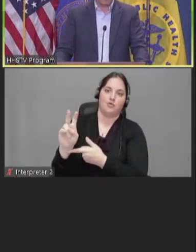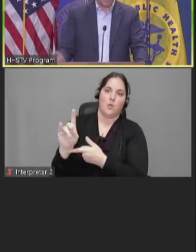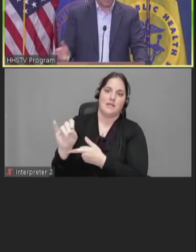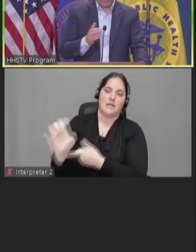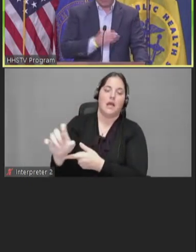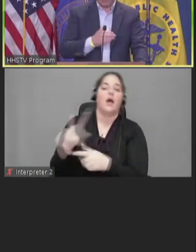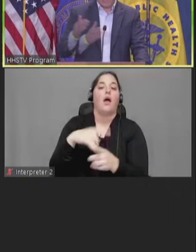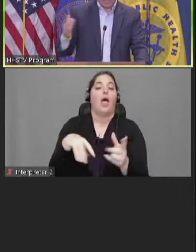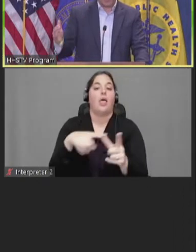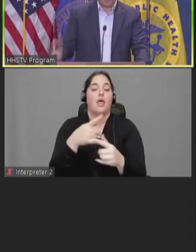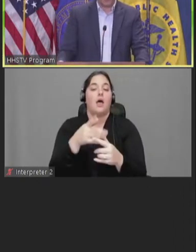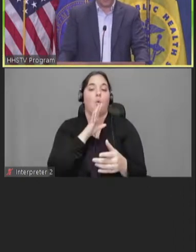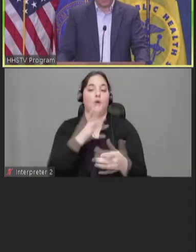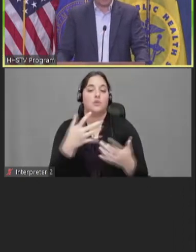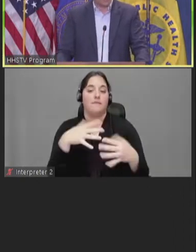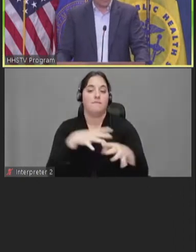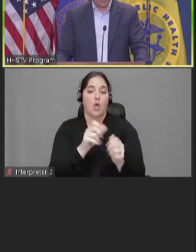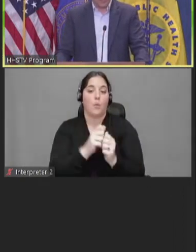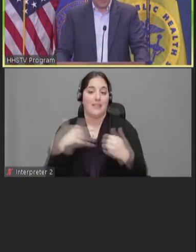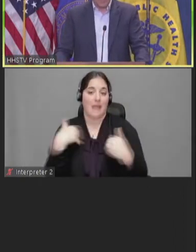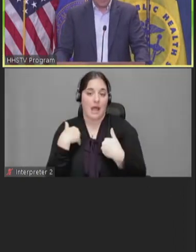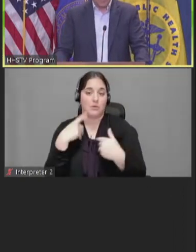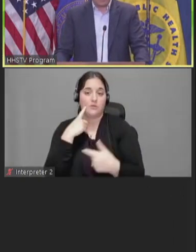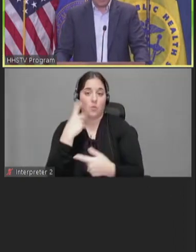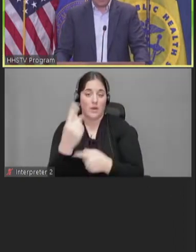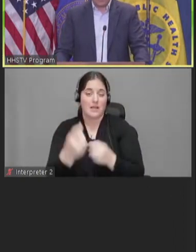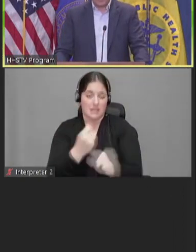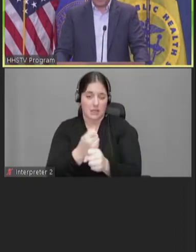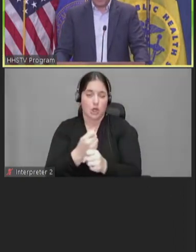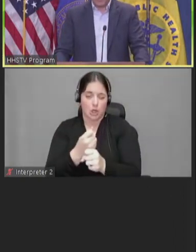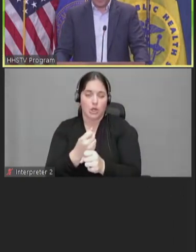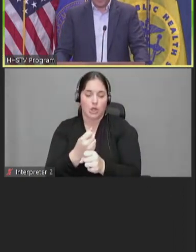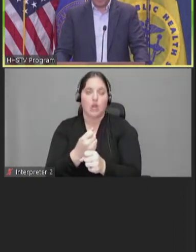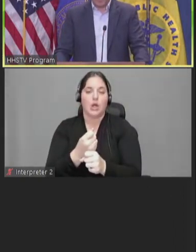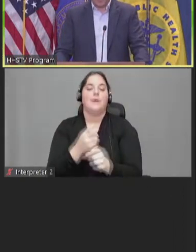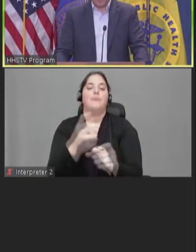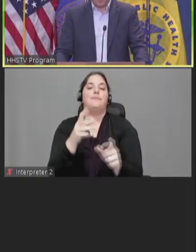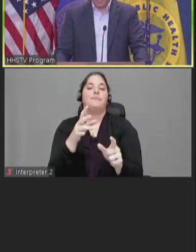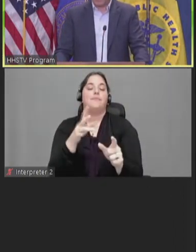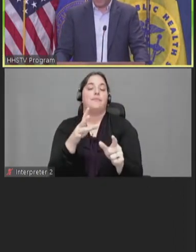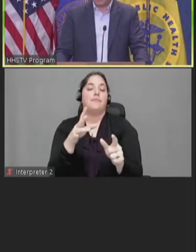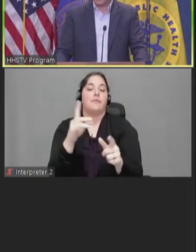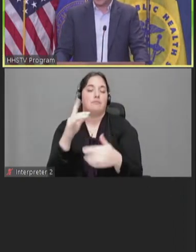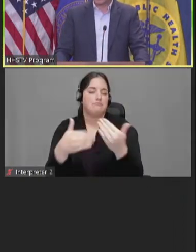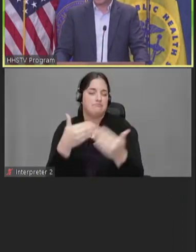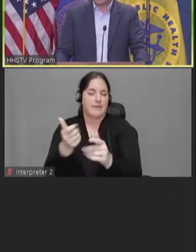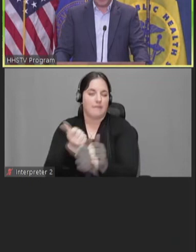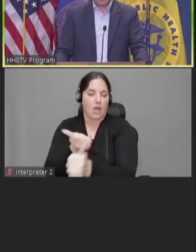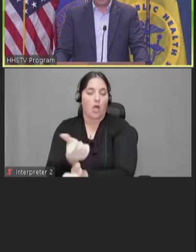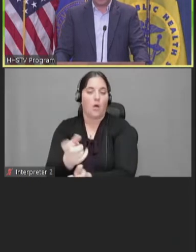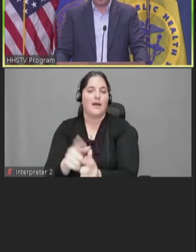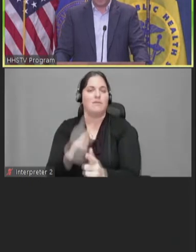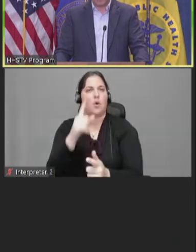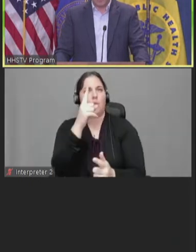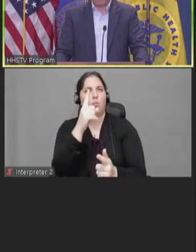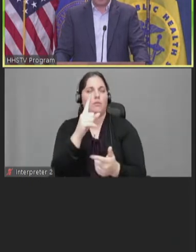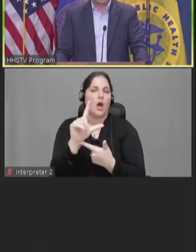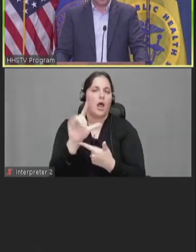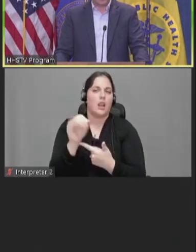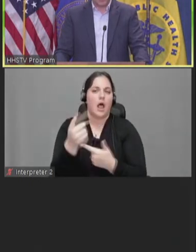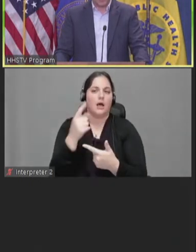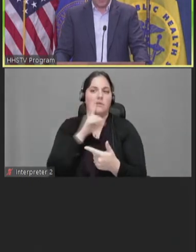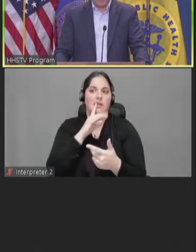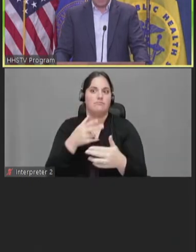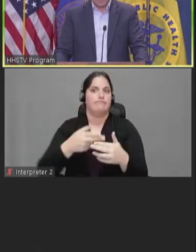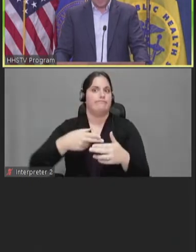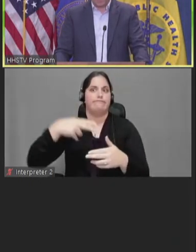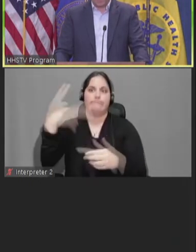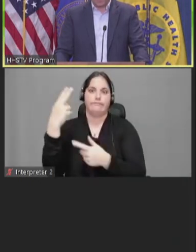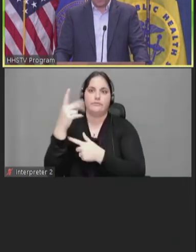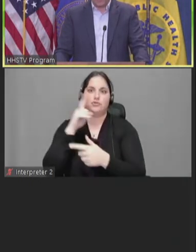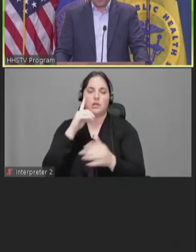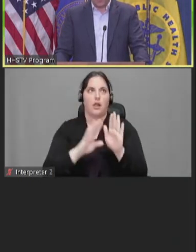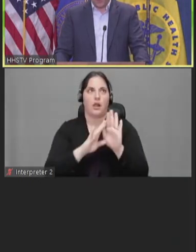following the animals for a year, elicited about a log higher neutralizing antibody titers to both